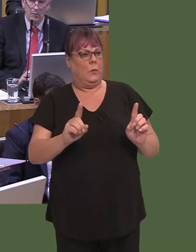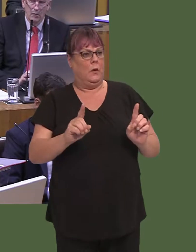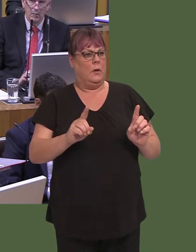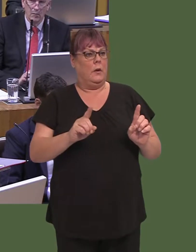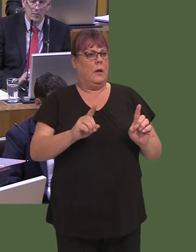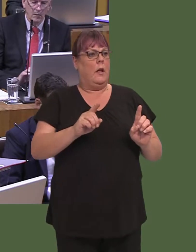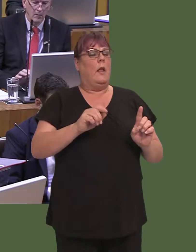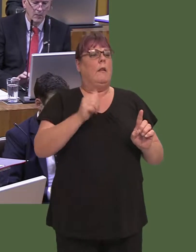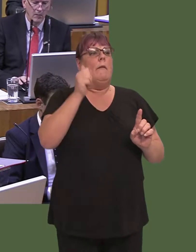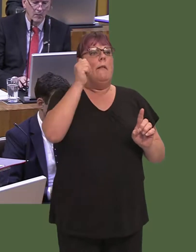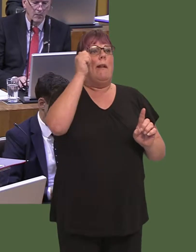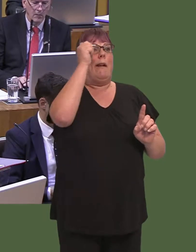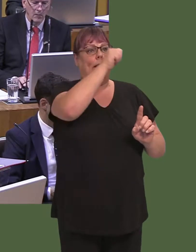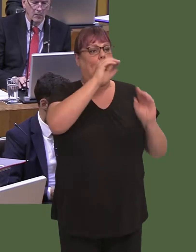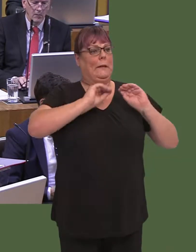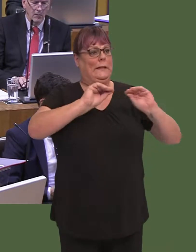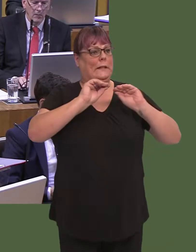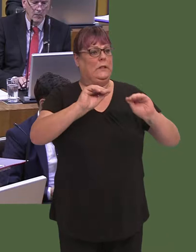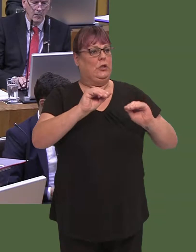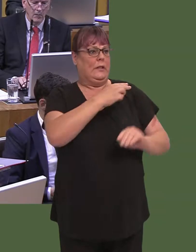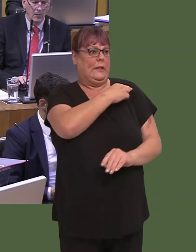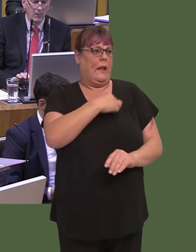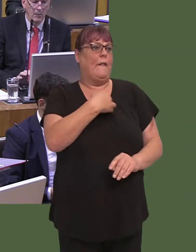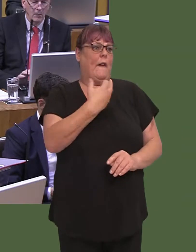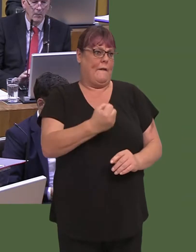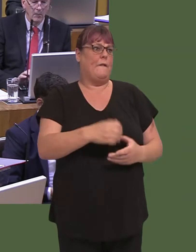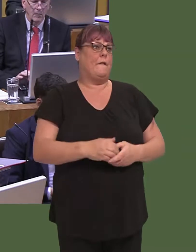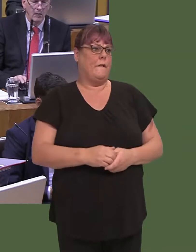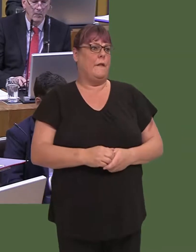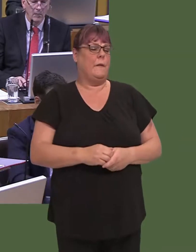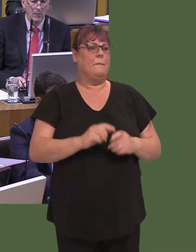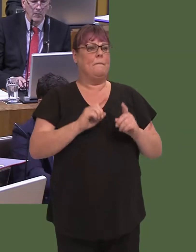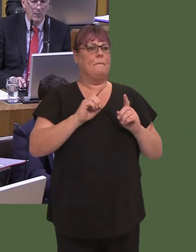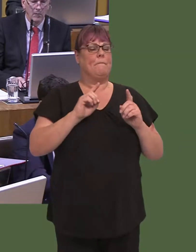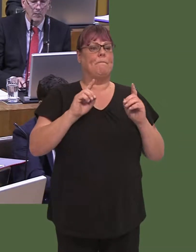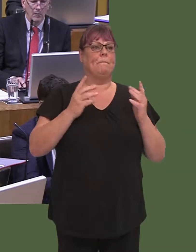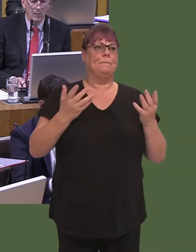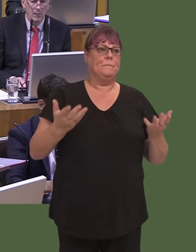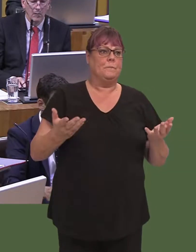can offer the kind of education we would wish to see, and, at present, whatís endangering